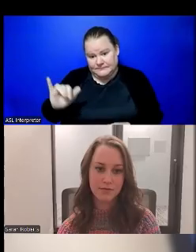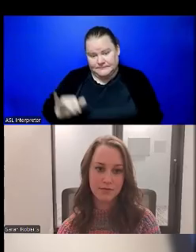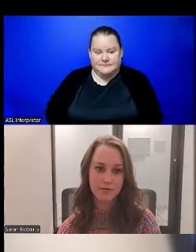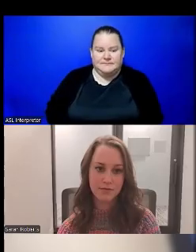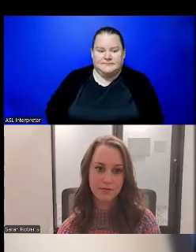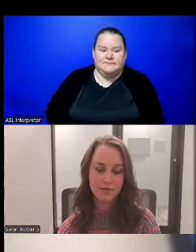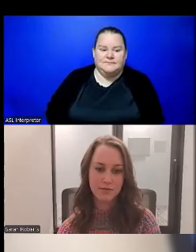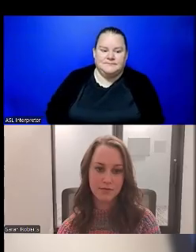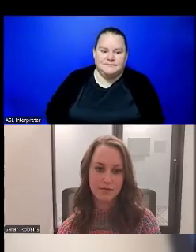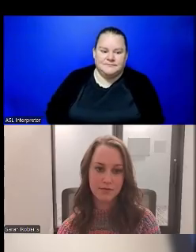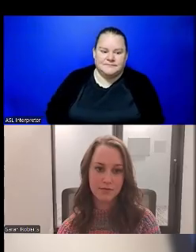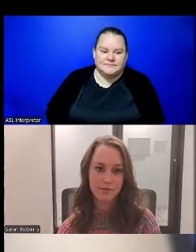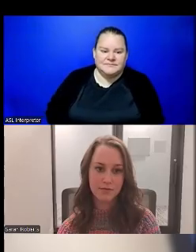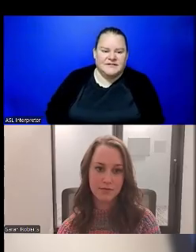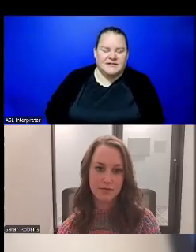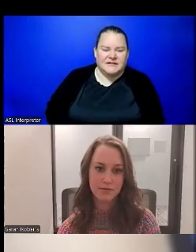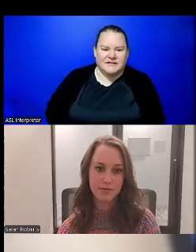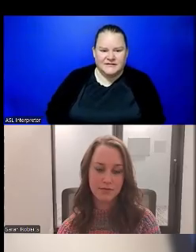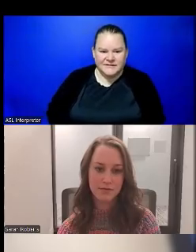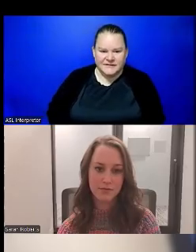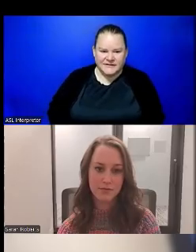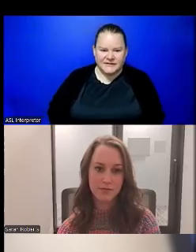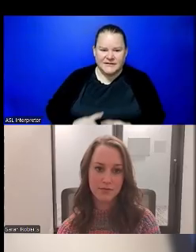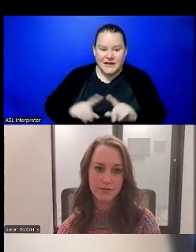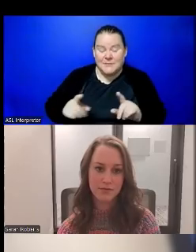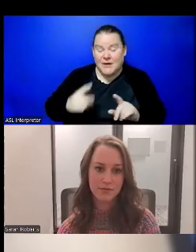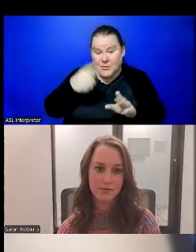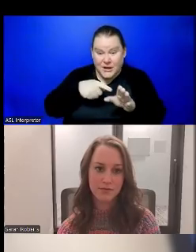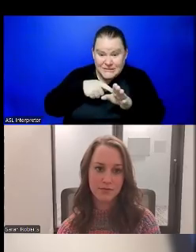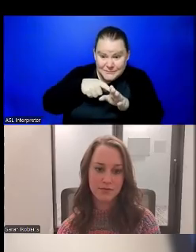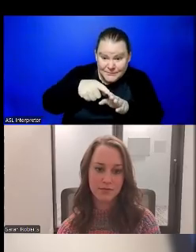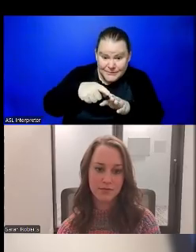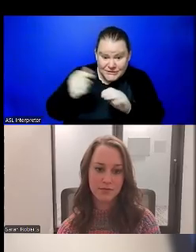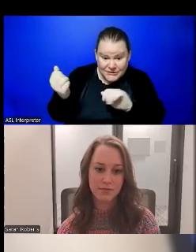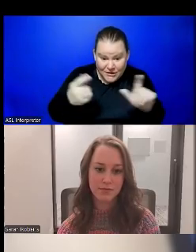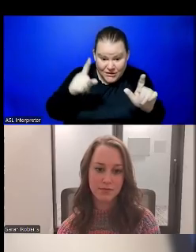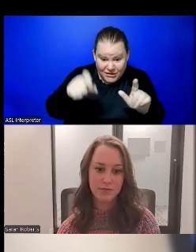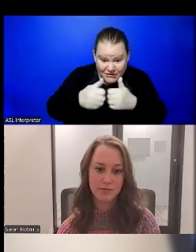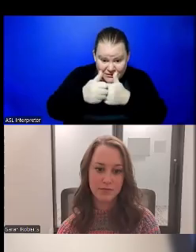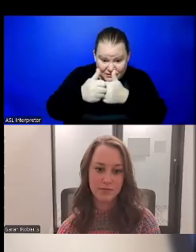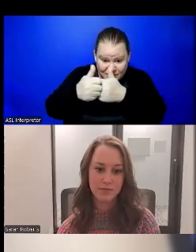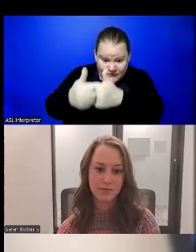But the, I think the one specialty that all of these children have to follow that's not on this list is pulmonology.